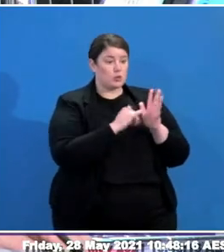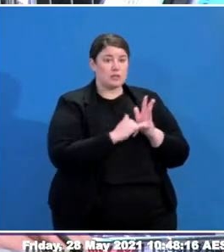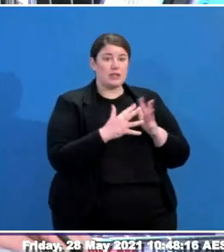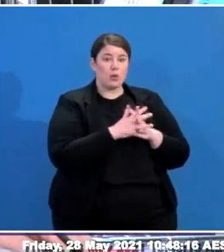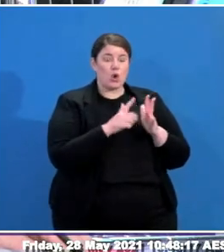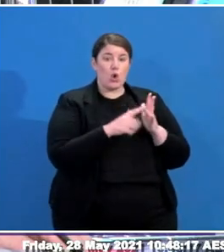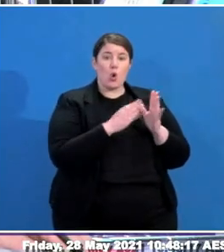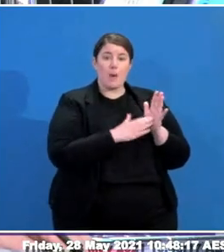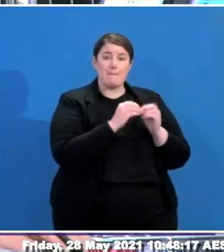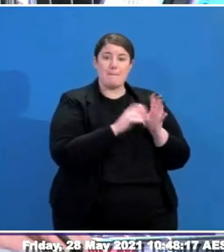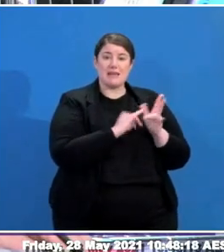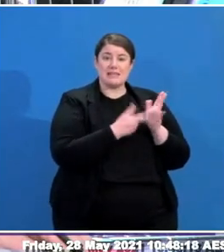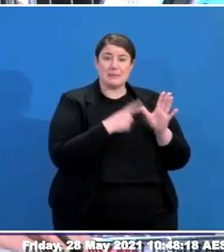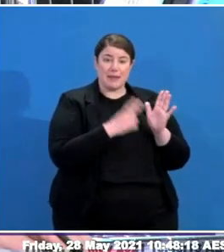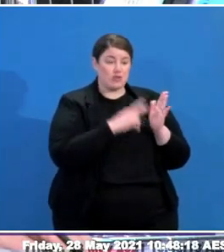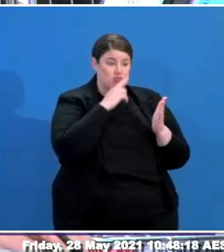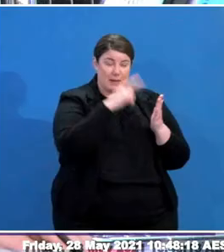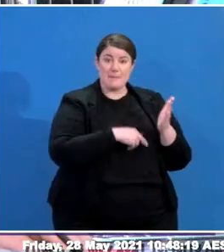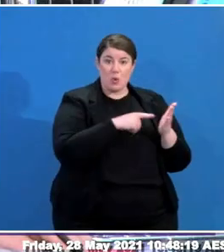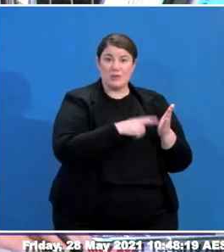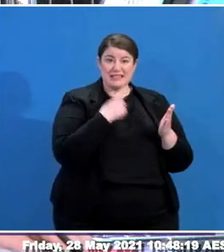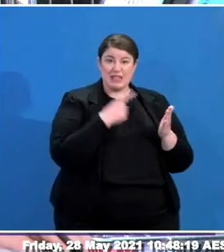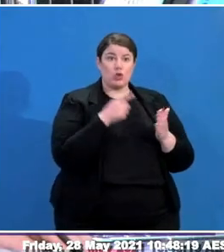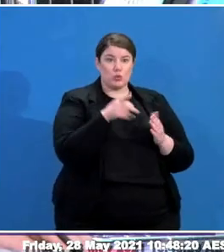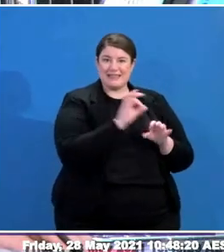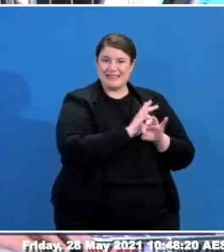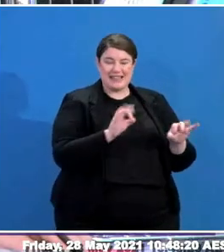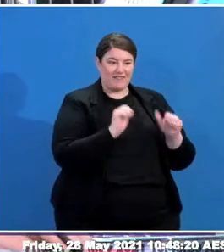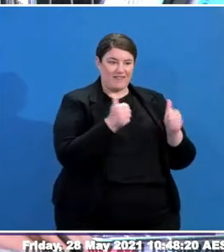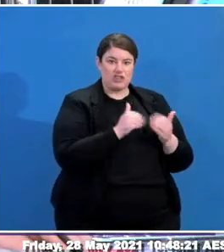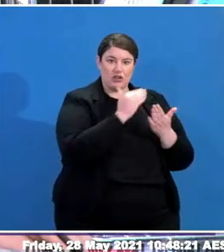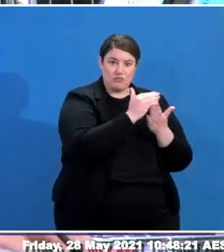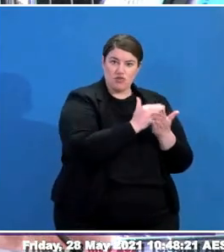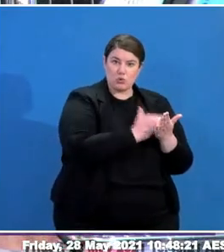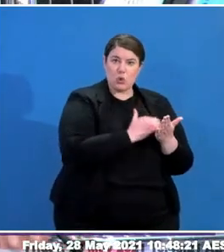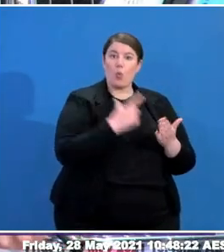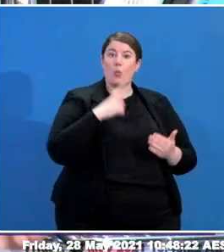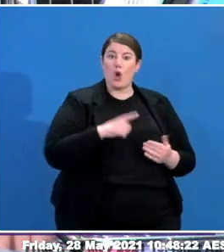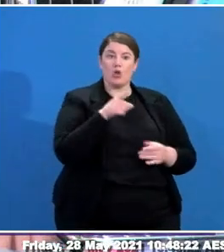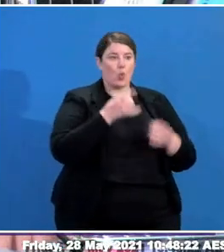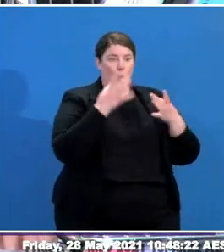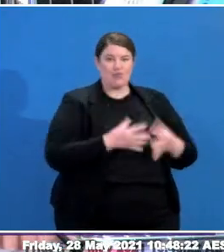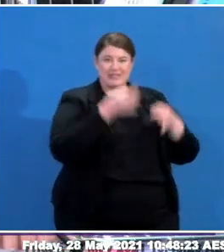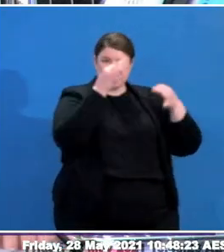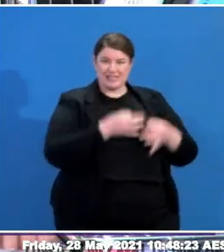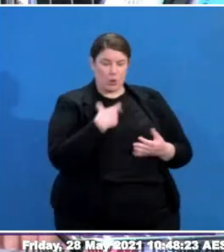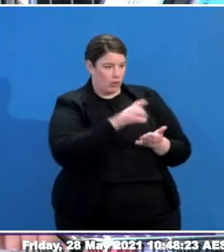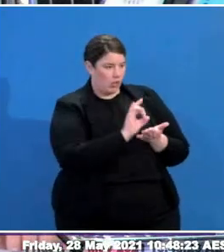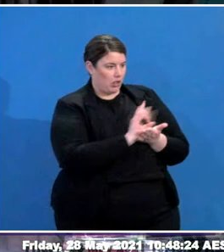to the Ombudsman's response, is that you didn't complete the protocol because you had already decided that you were going to evict Melissa.